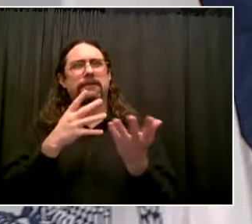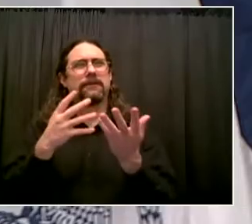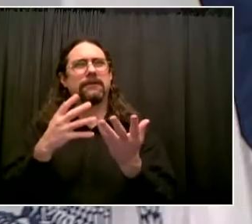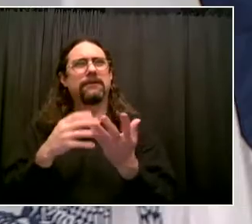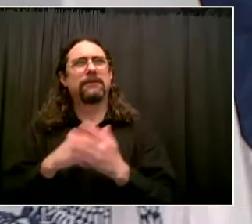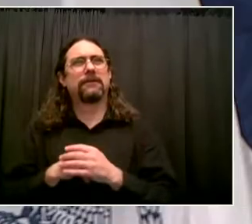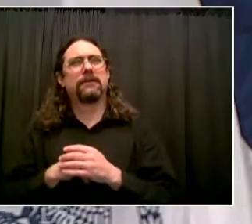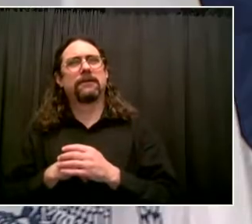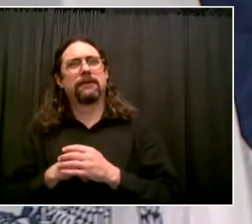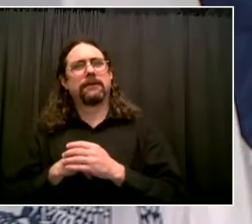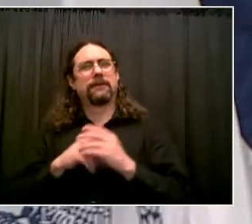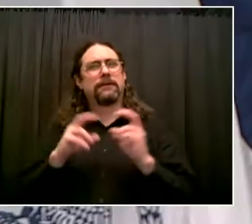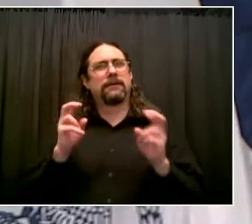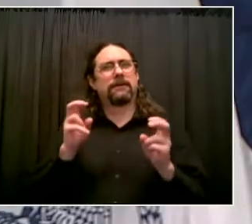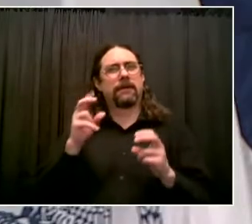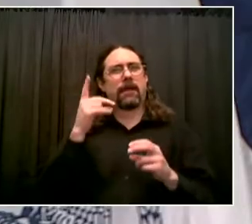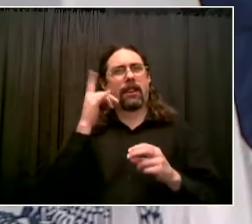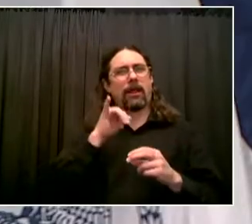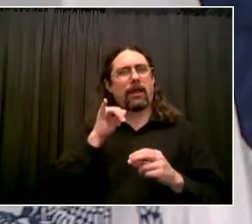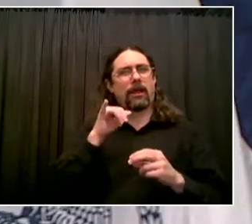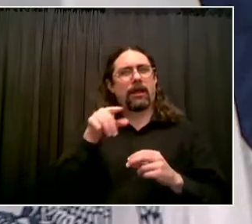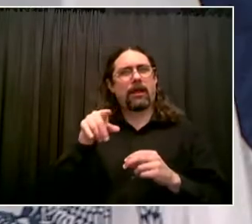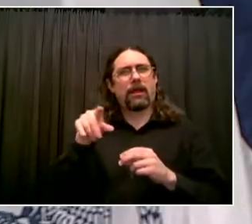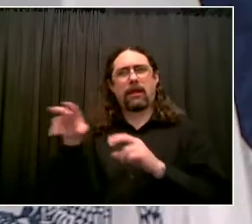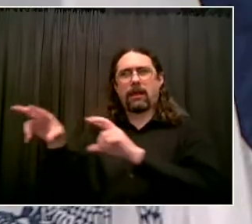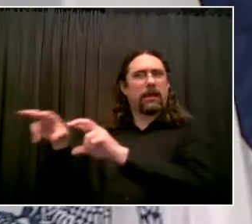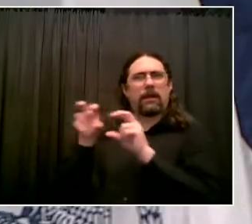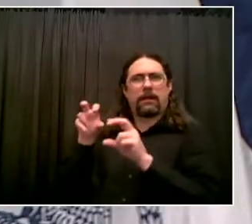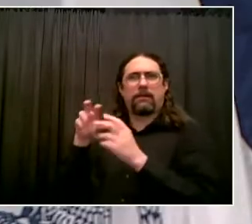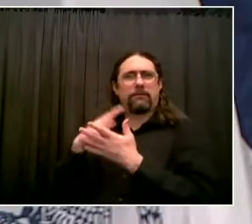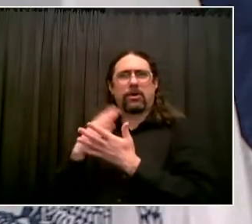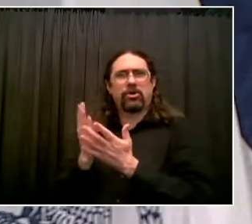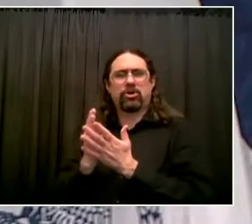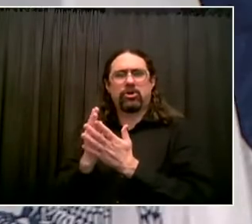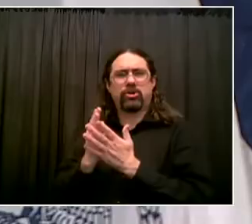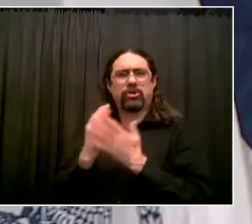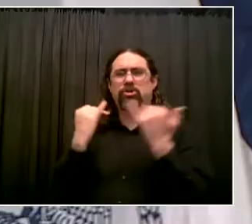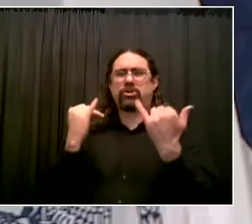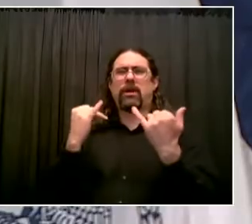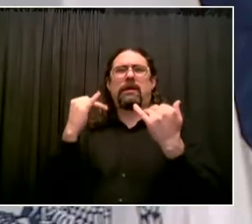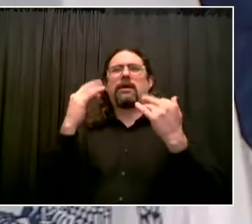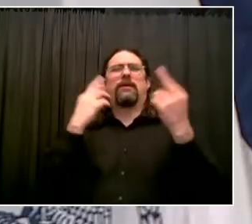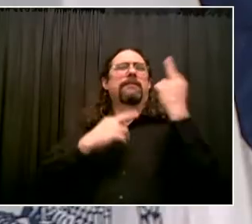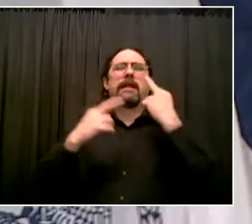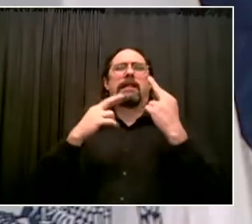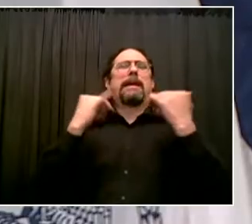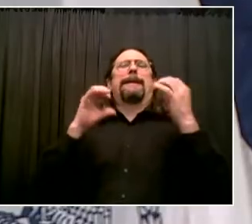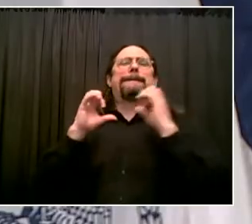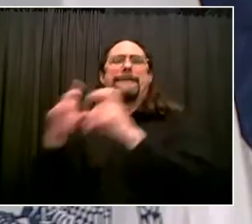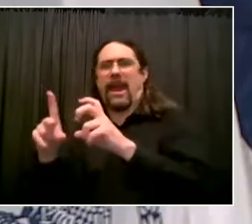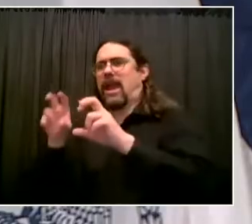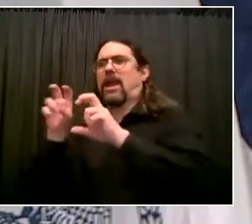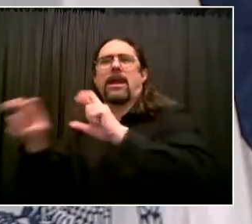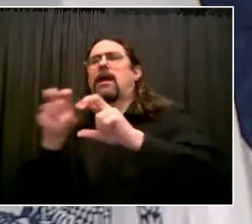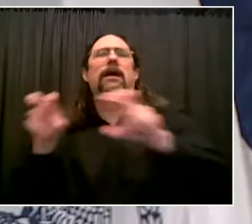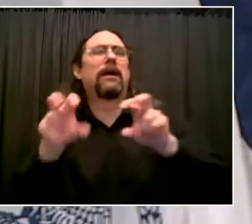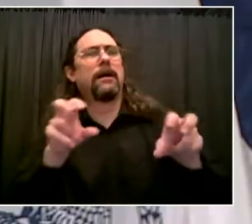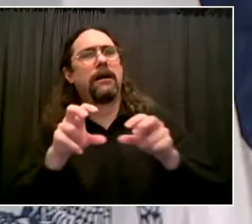WRONG DECISION TO DO THAT BECAUSE A LOT OF THESE ITEMS HAVE BEEN ROLLED BACK, WHAT IS YOUR THINKING RIGHT NOW, WAS A RIGHT TO CUT THE POLICE